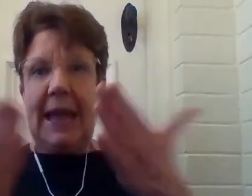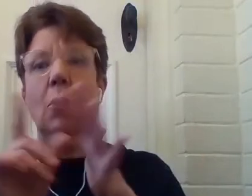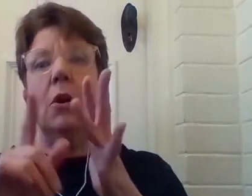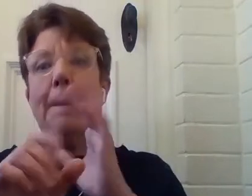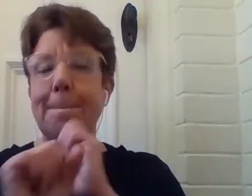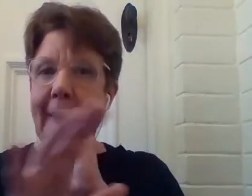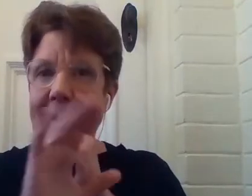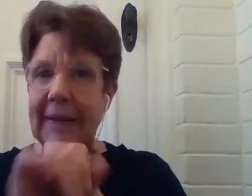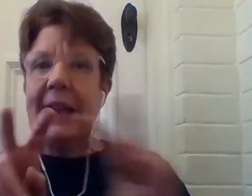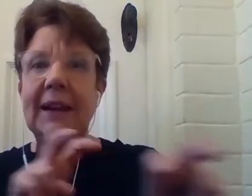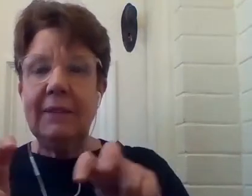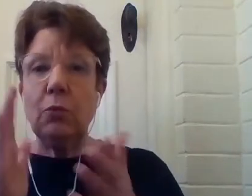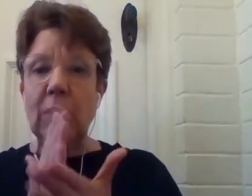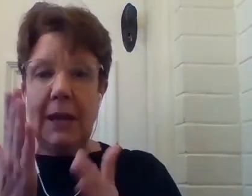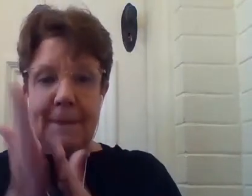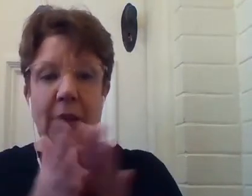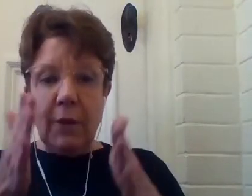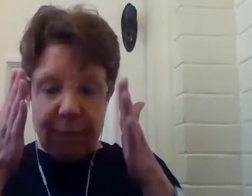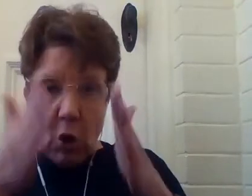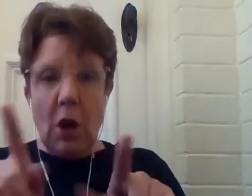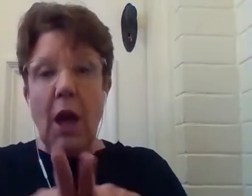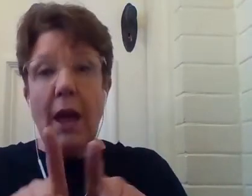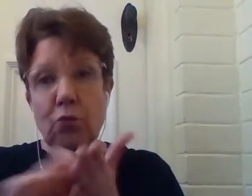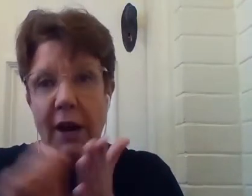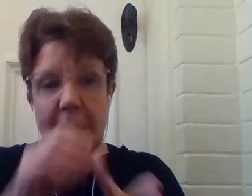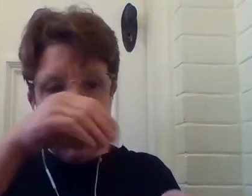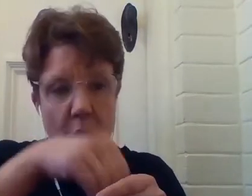require you to focus - that's writing content, or doing videos or